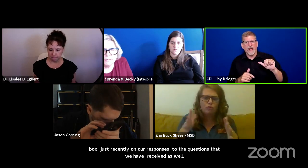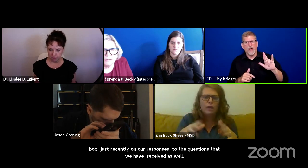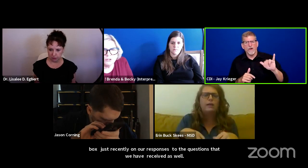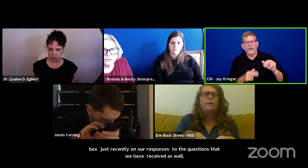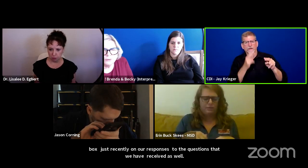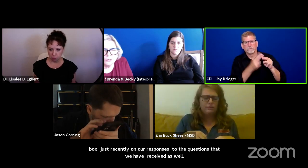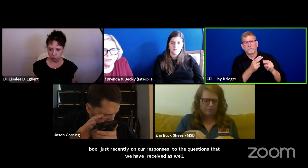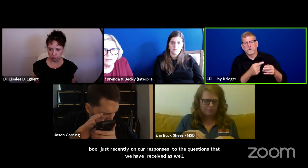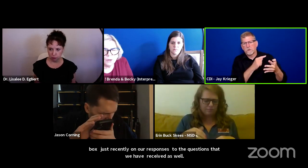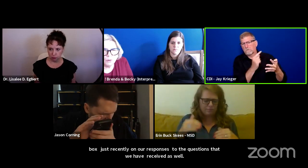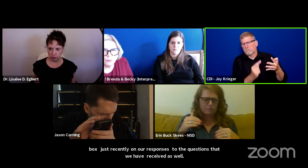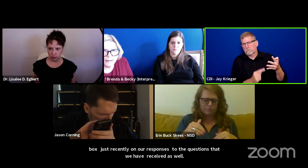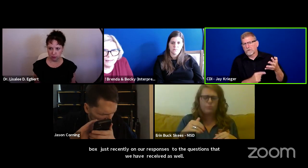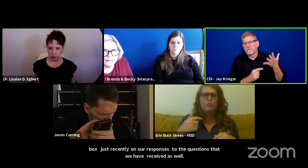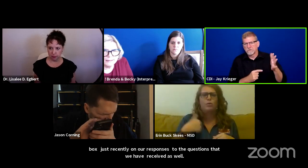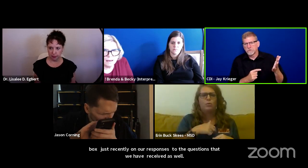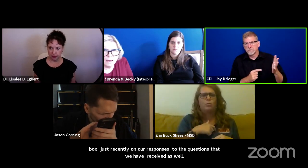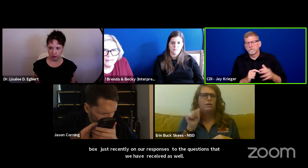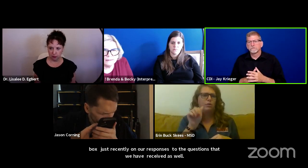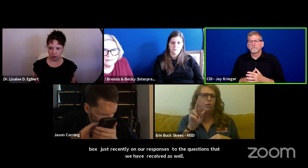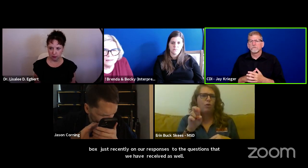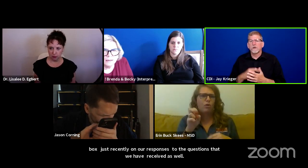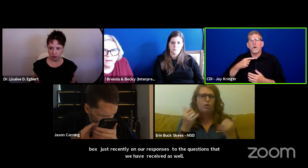Larry mentioned a few things already in his comments.